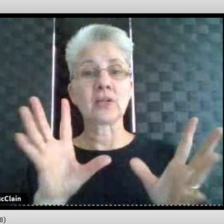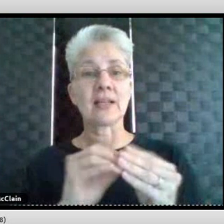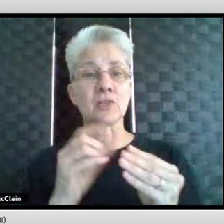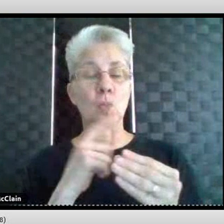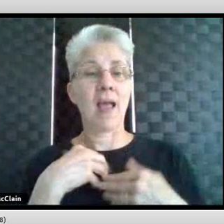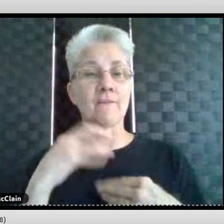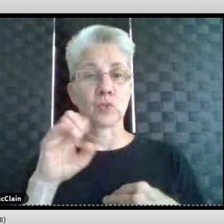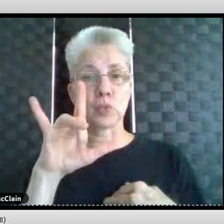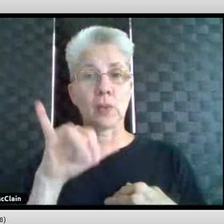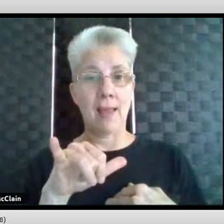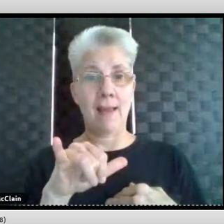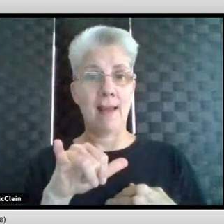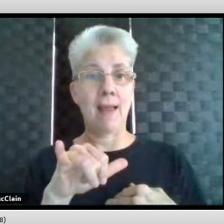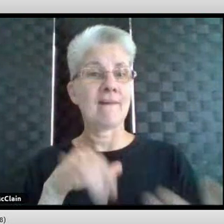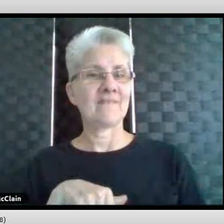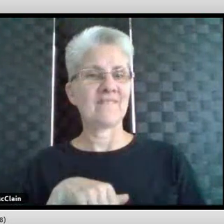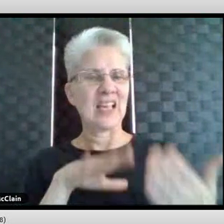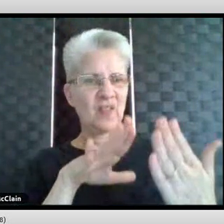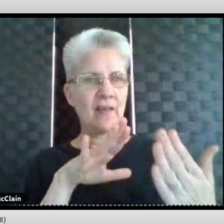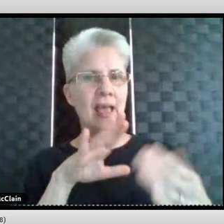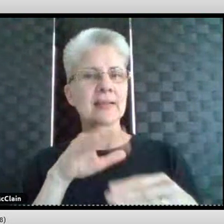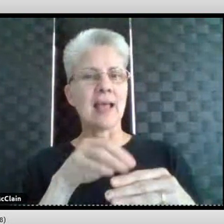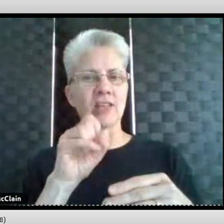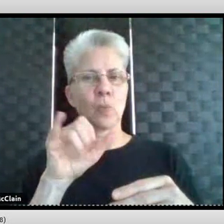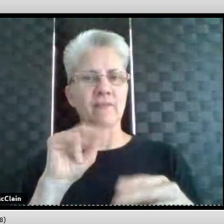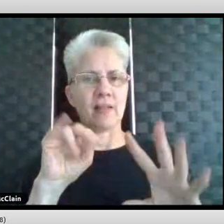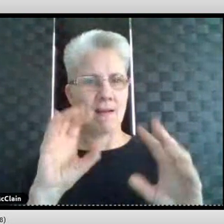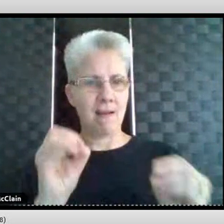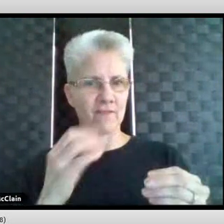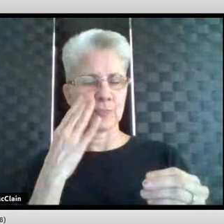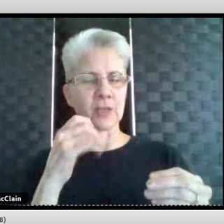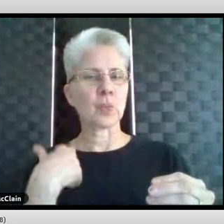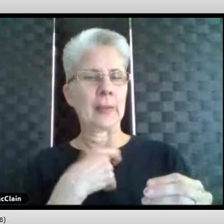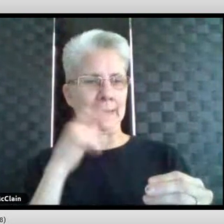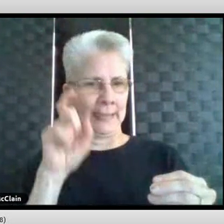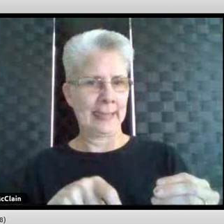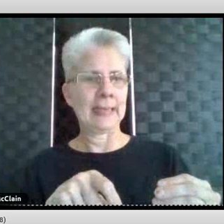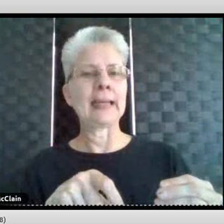face to face, at the SWFLN office, because we need a good amount of people